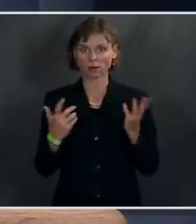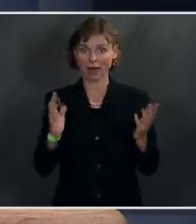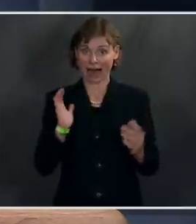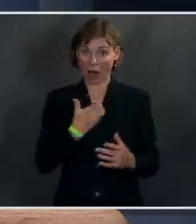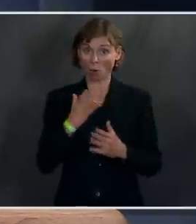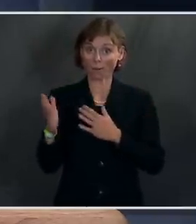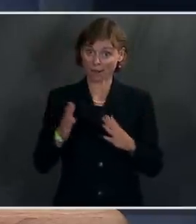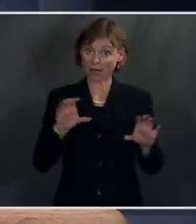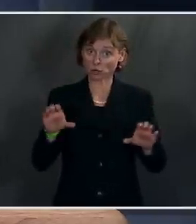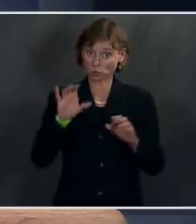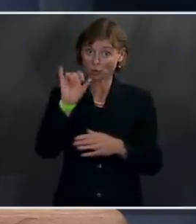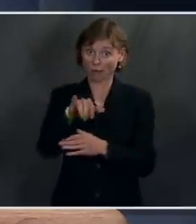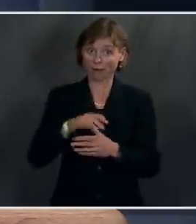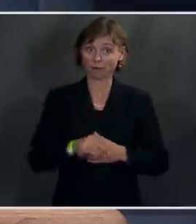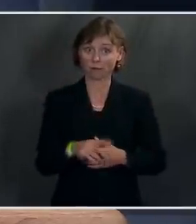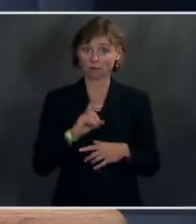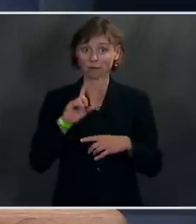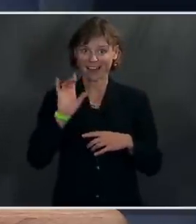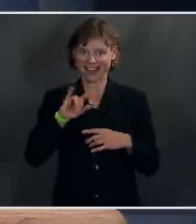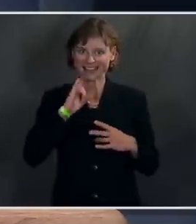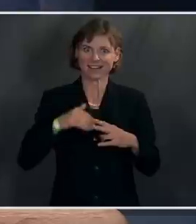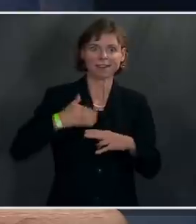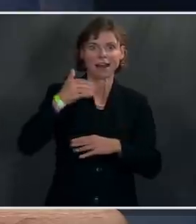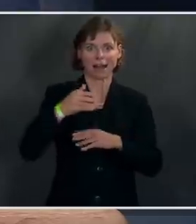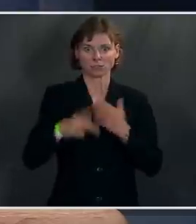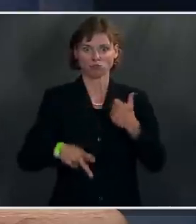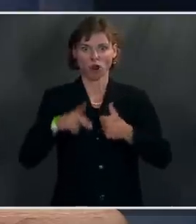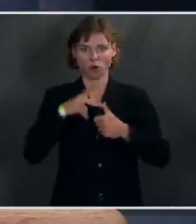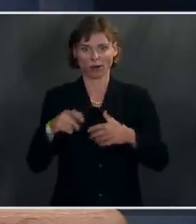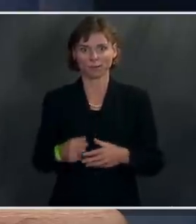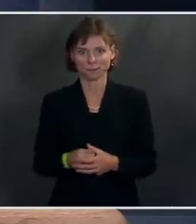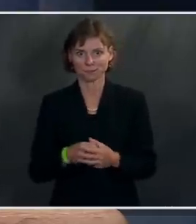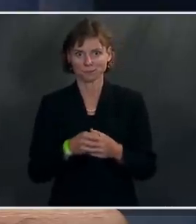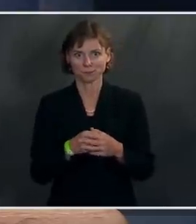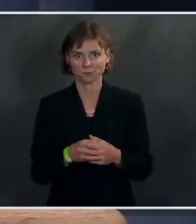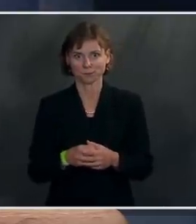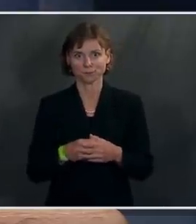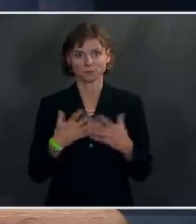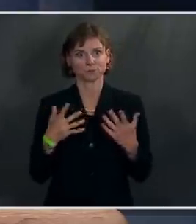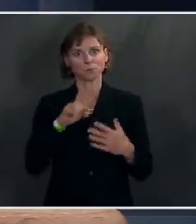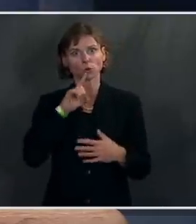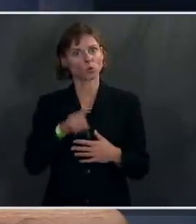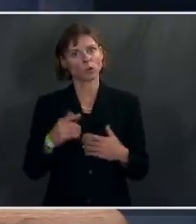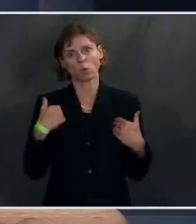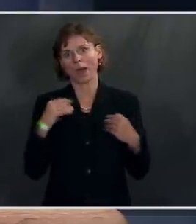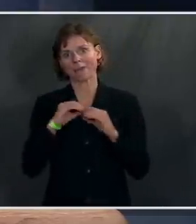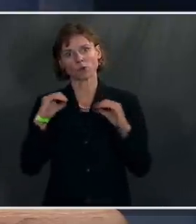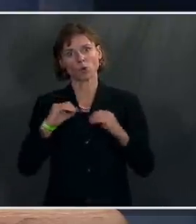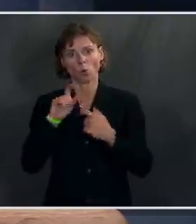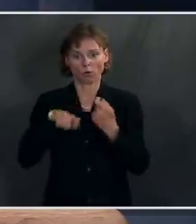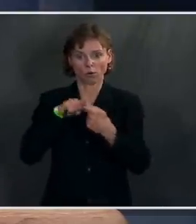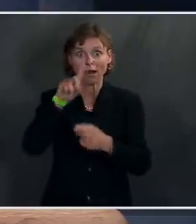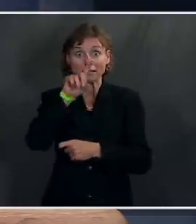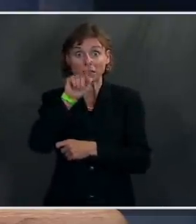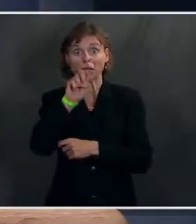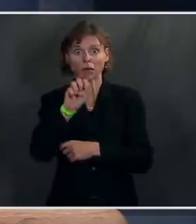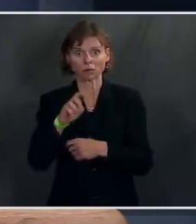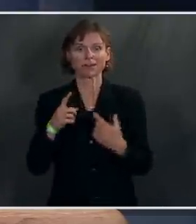where it's -- that can be the next priority. So, it really -- we don't have a date yet and depends on when that date is and what the focus will be